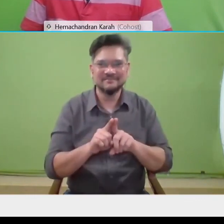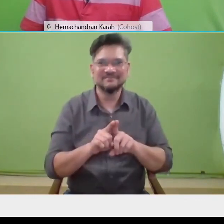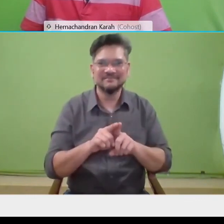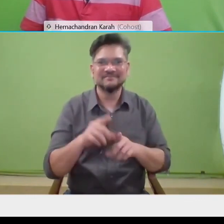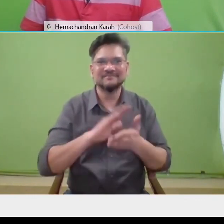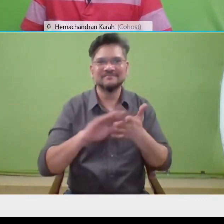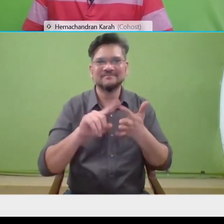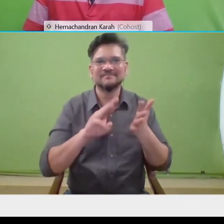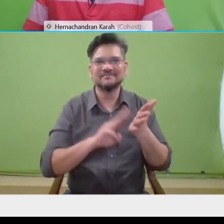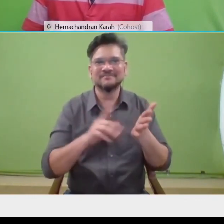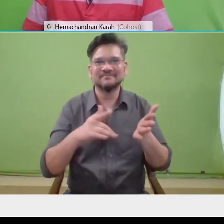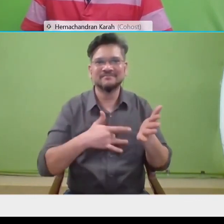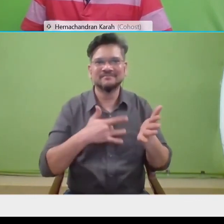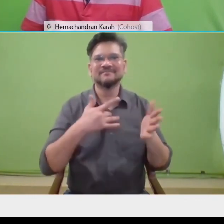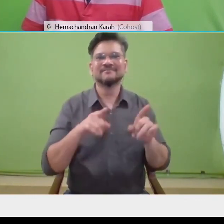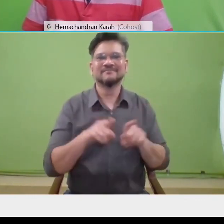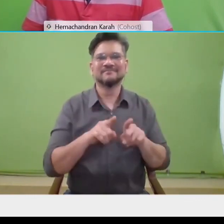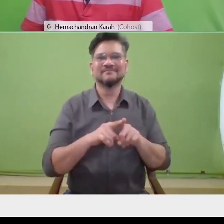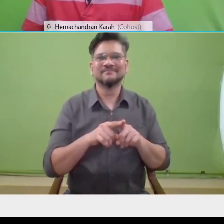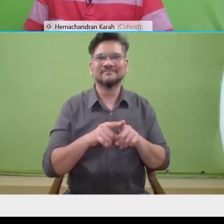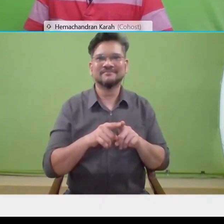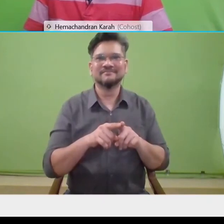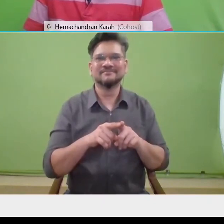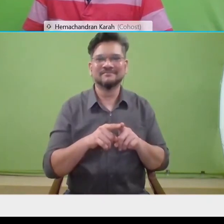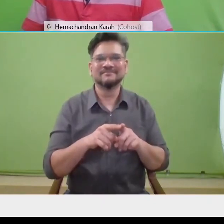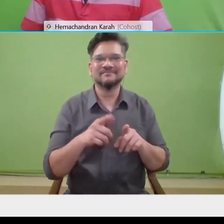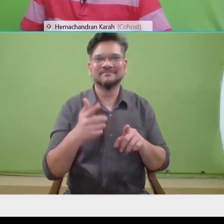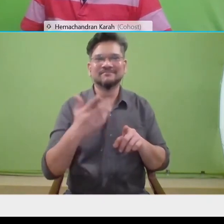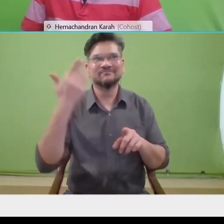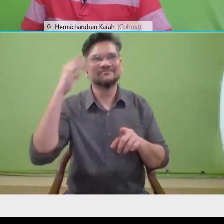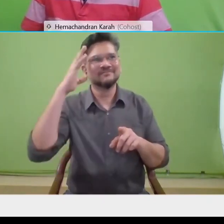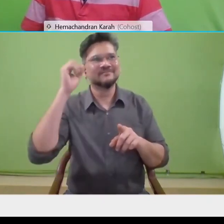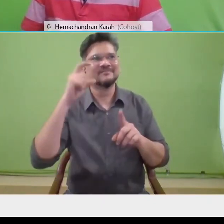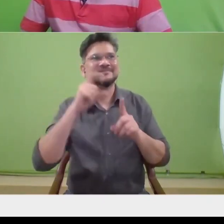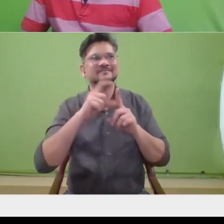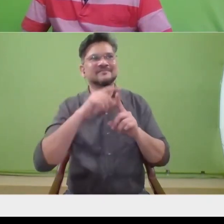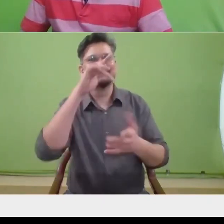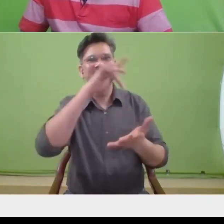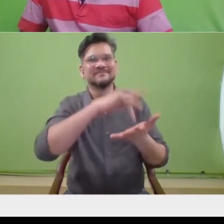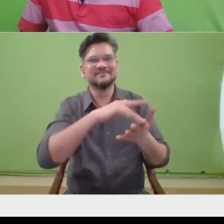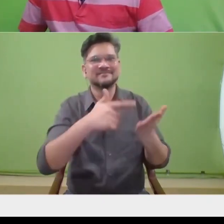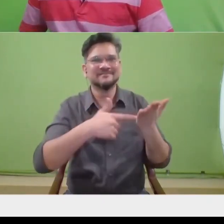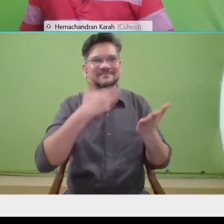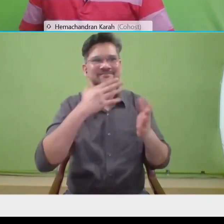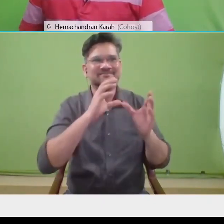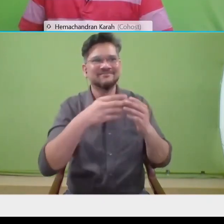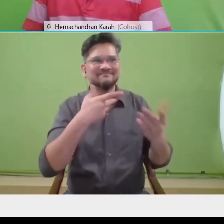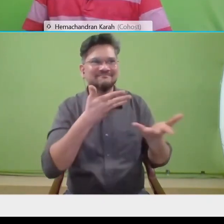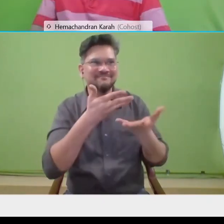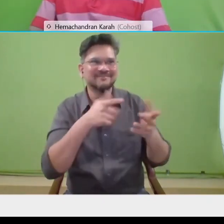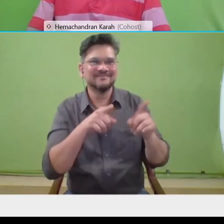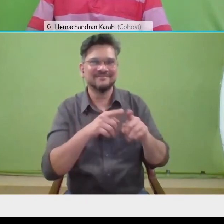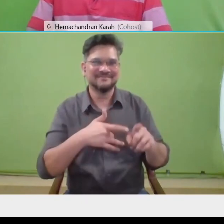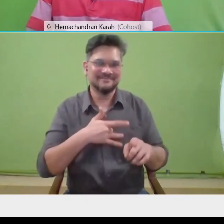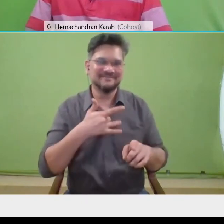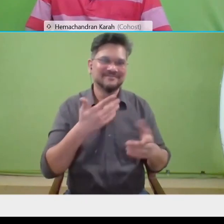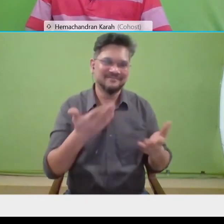as though I was in Delhi in one of those reading groups ha ha ha reading groups yeah